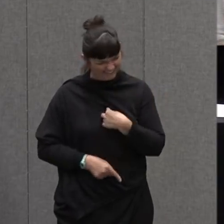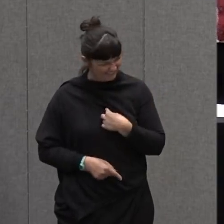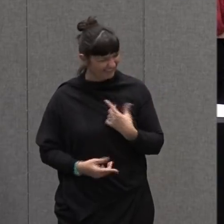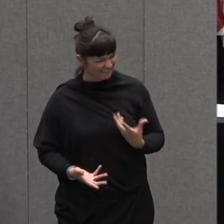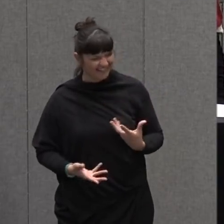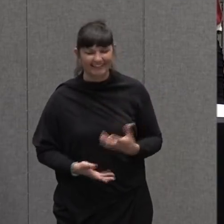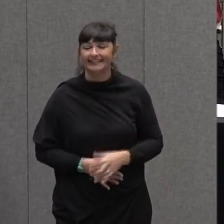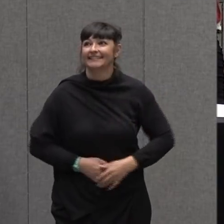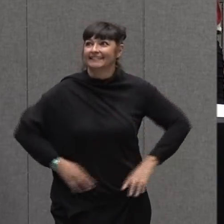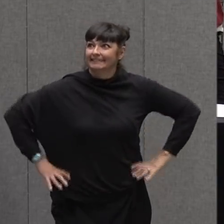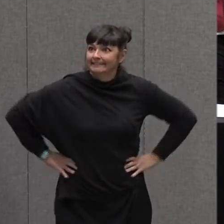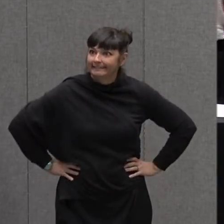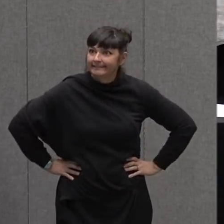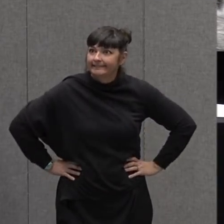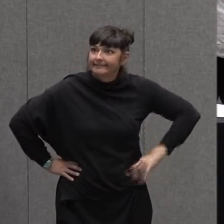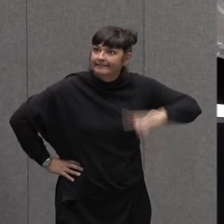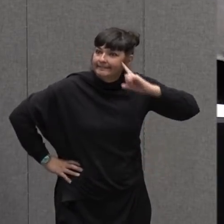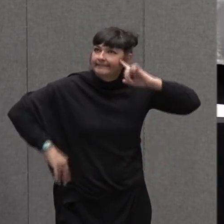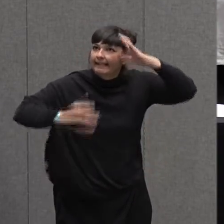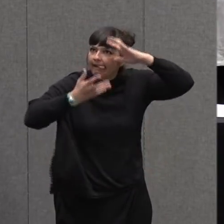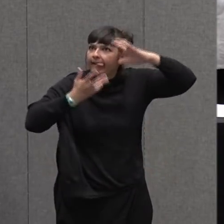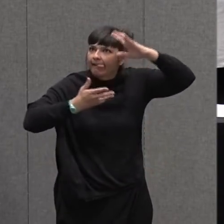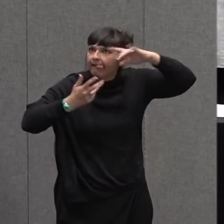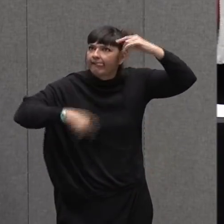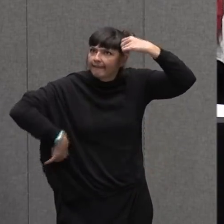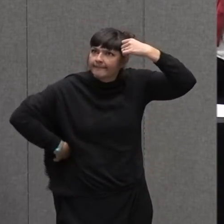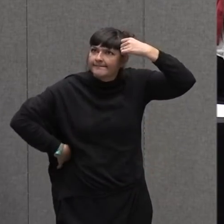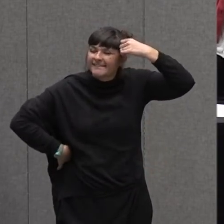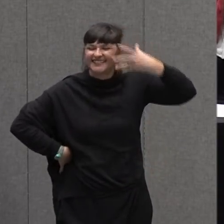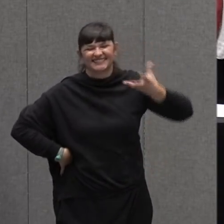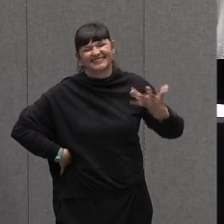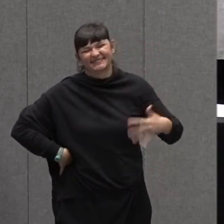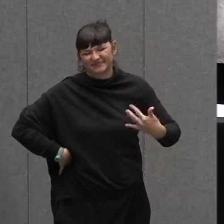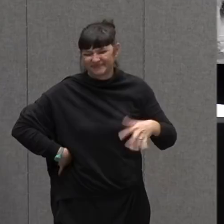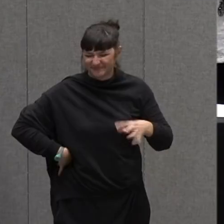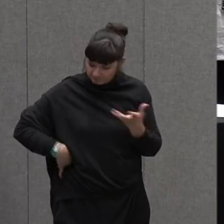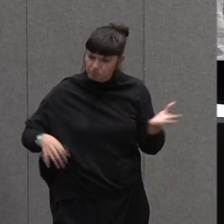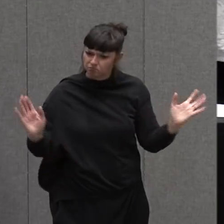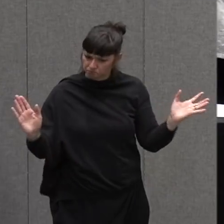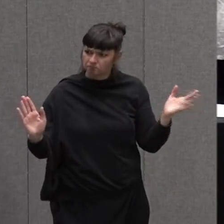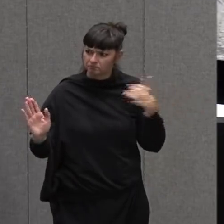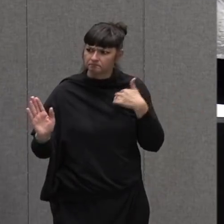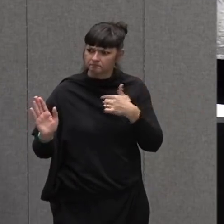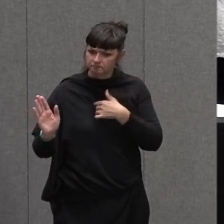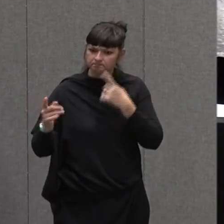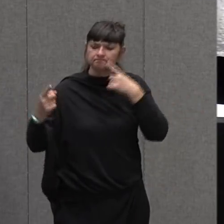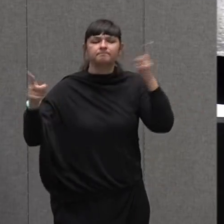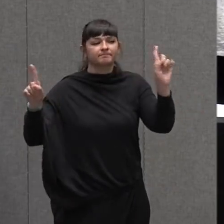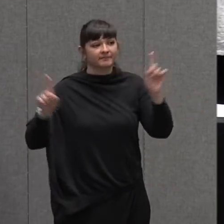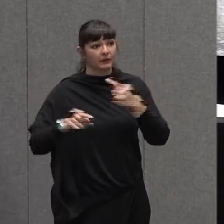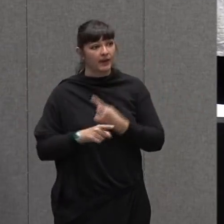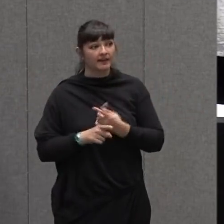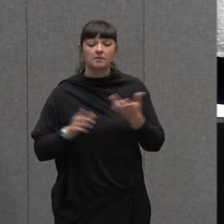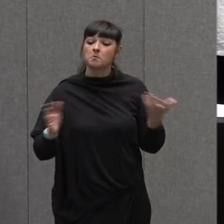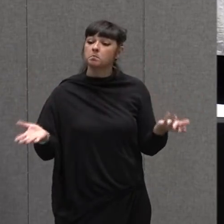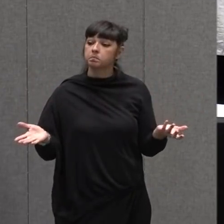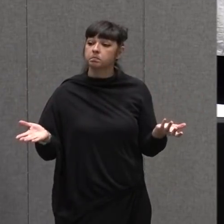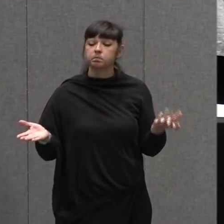I get a little bit mixed up. So we got there though. We got there. But it is okay to make mistakes.